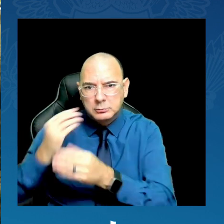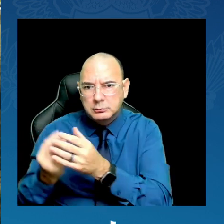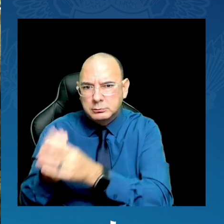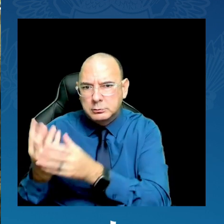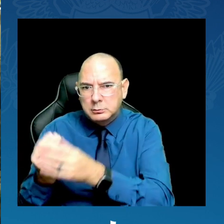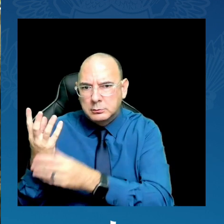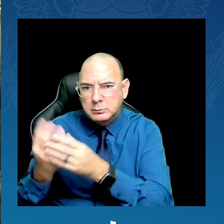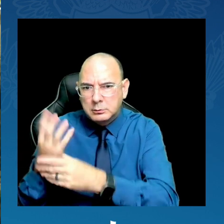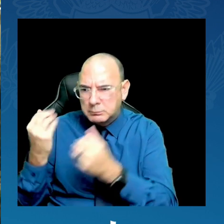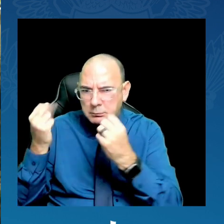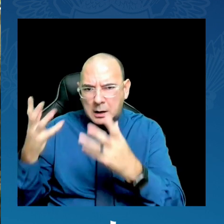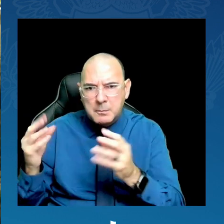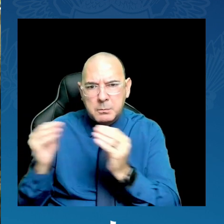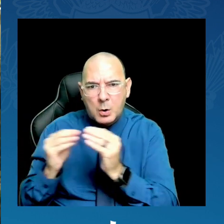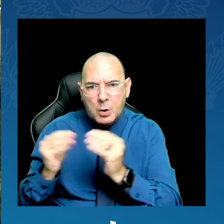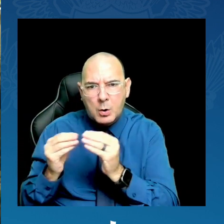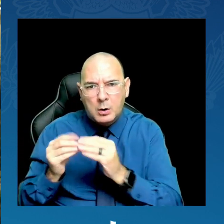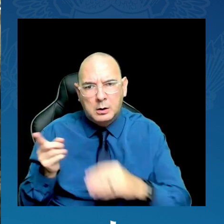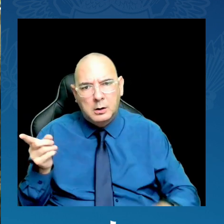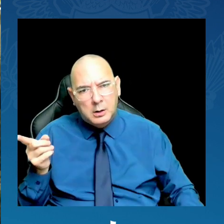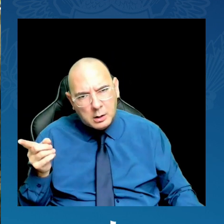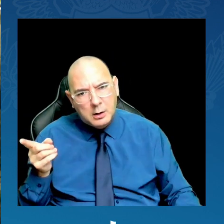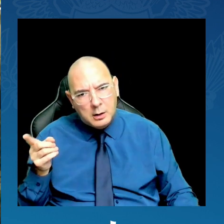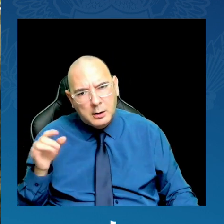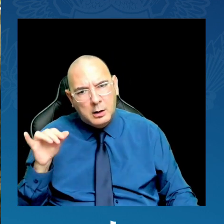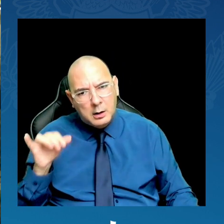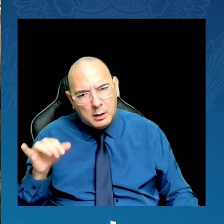And then as you bring them back to Earth, keeping them alive,